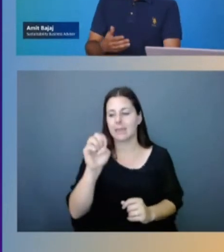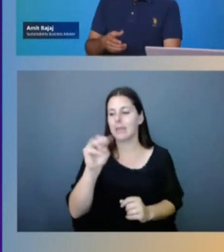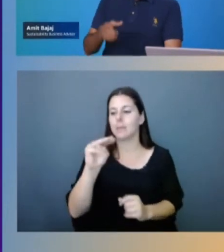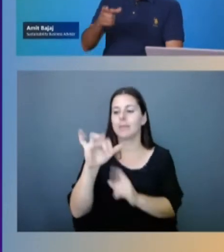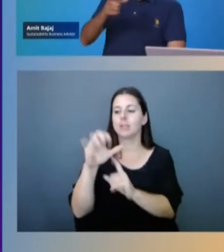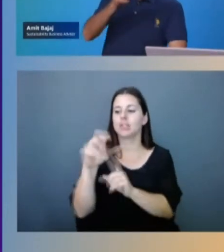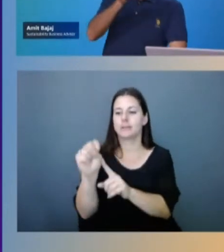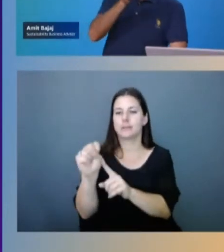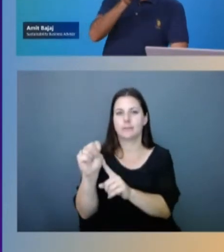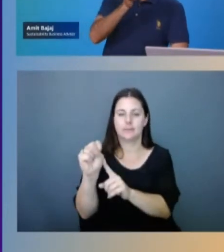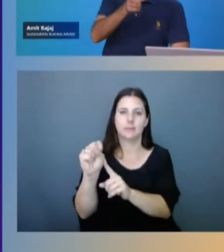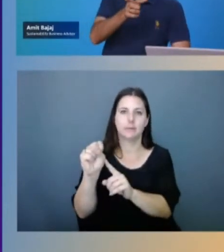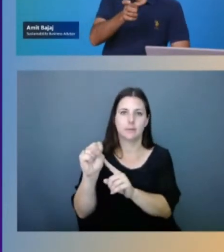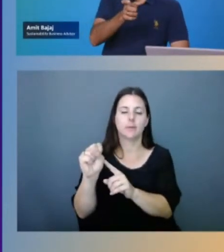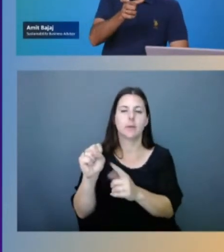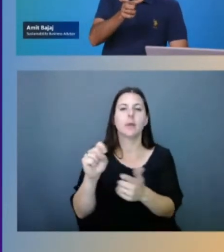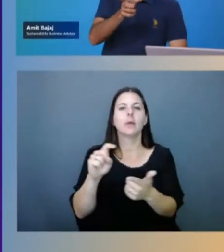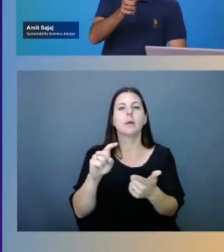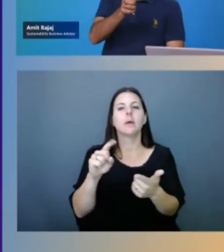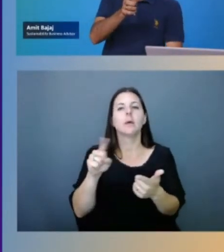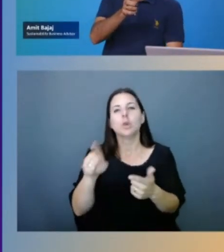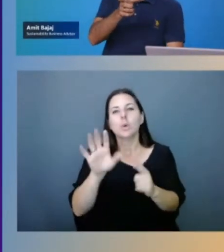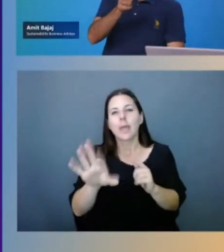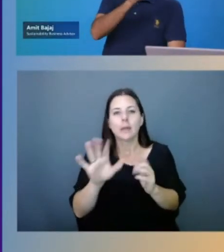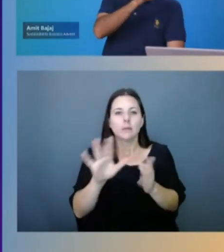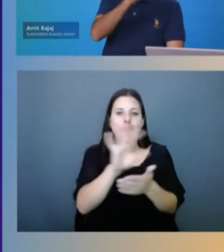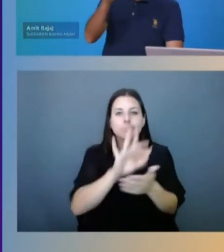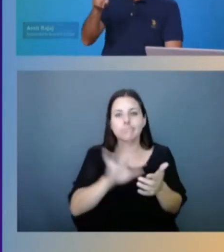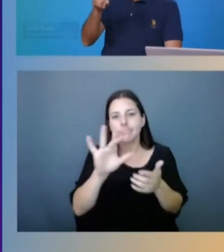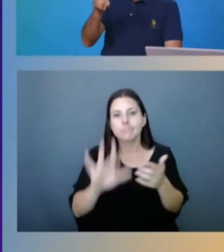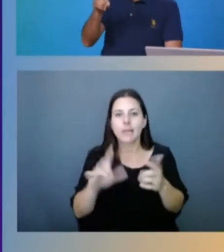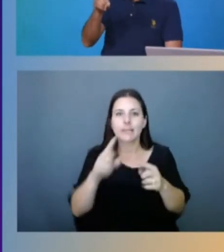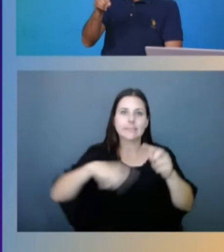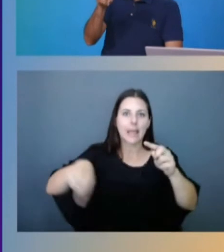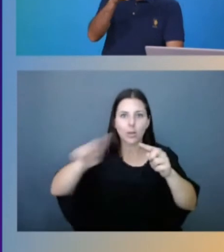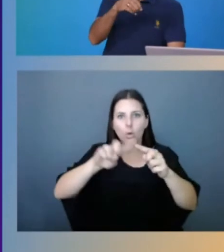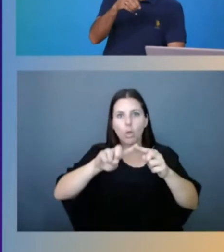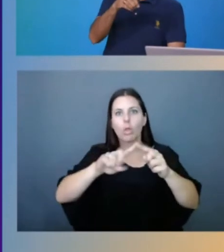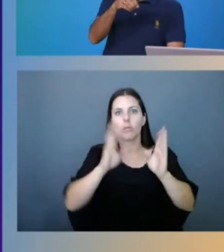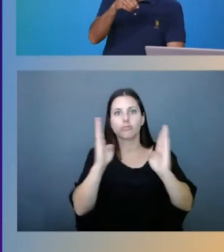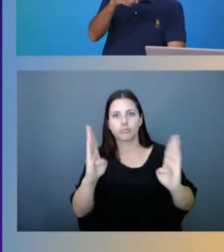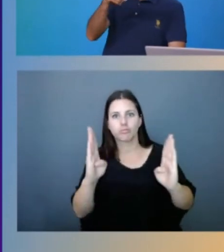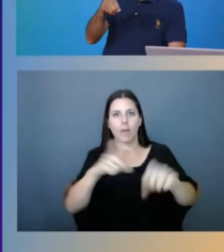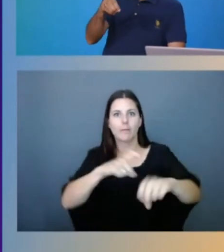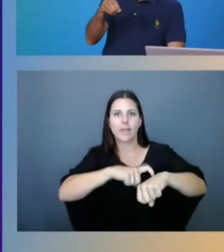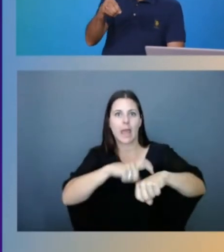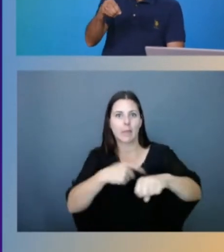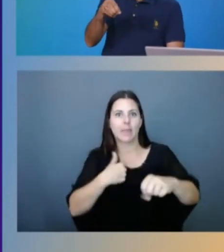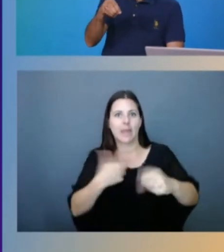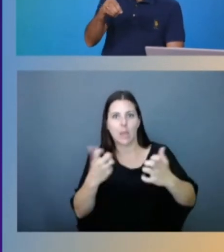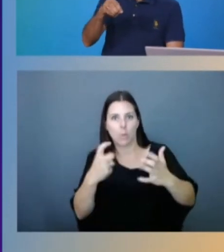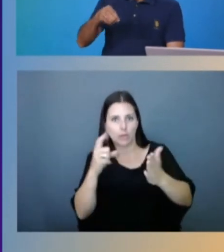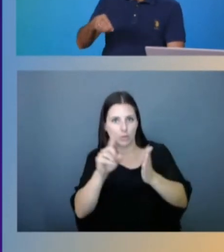You can select a period cycle that, okay, this is a time period I want to check my emissions for my workload in AWS.